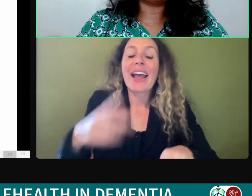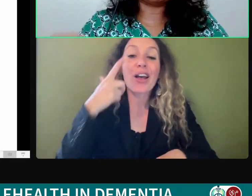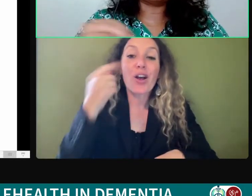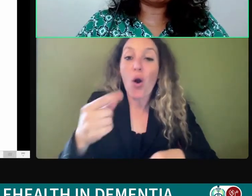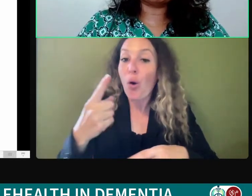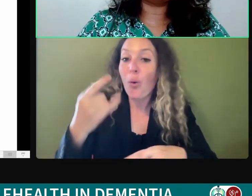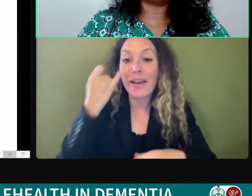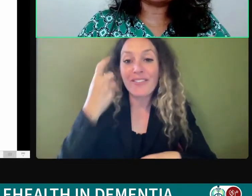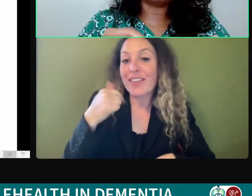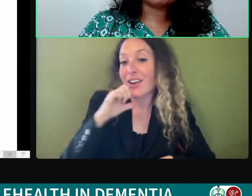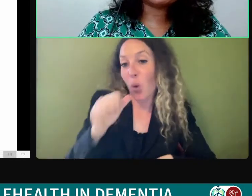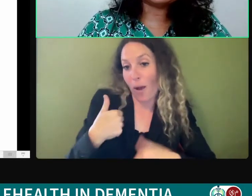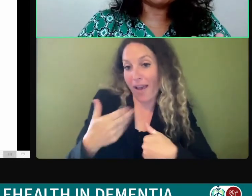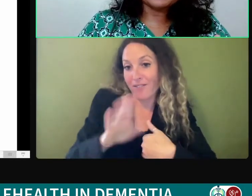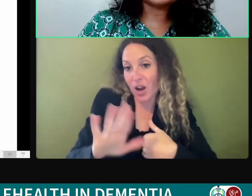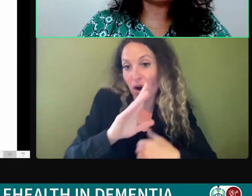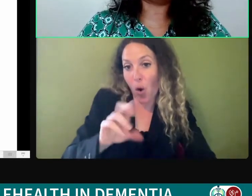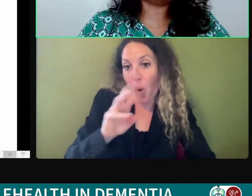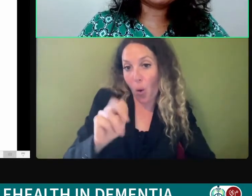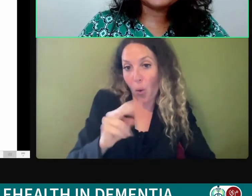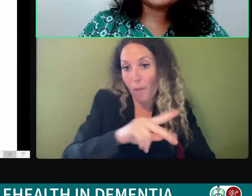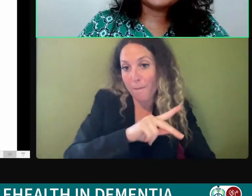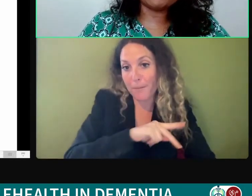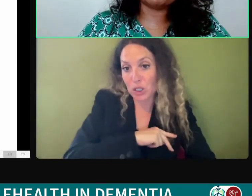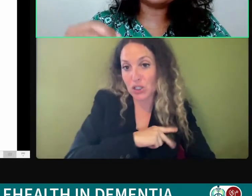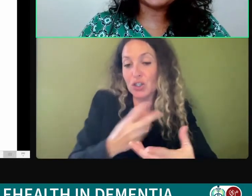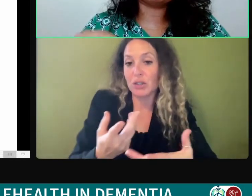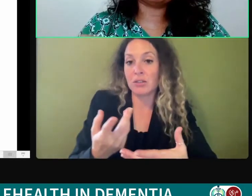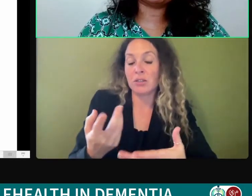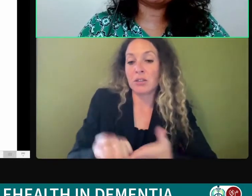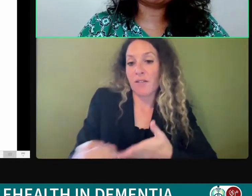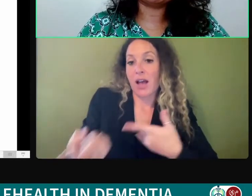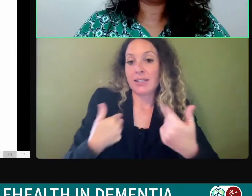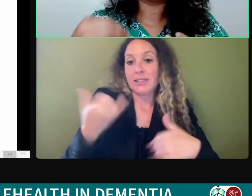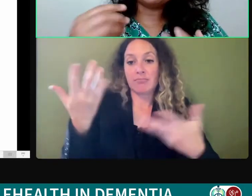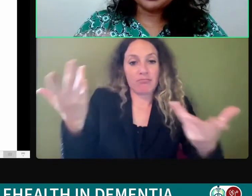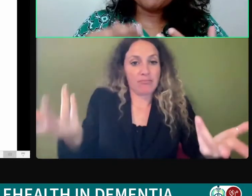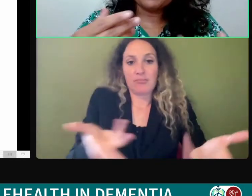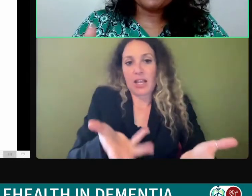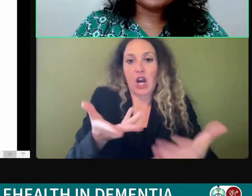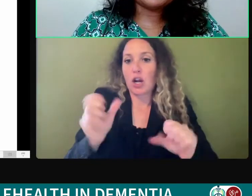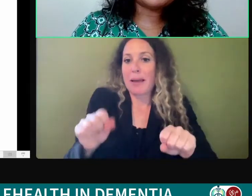Where they could go and use the internet and the device there to be able to use